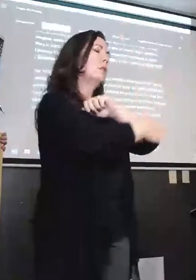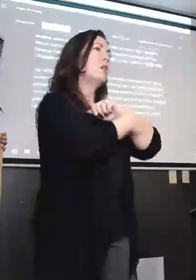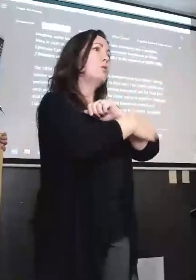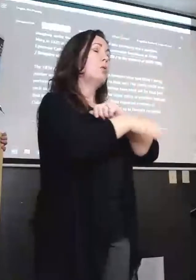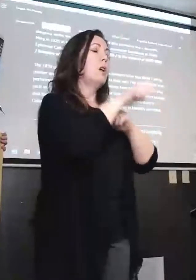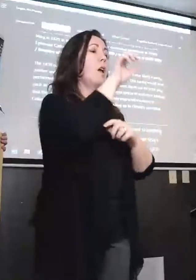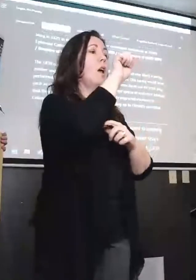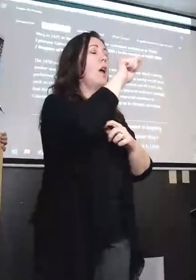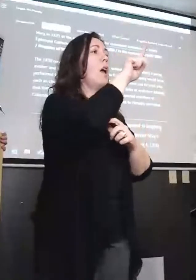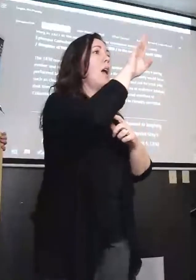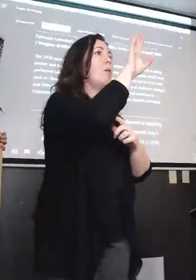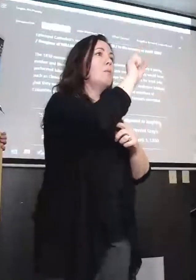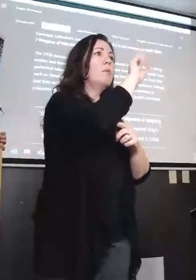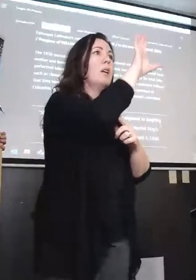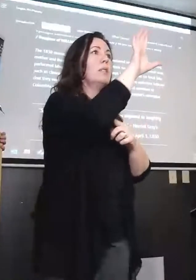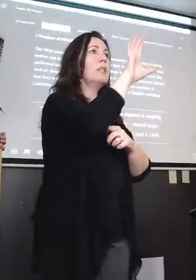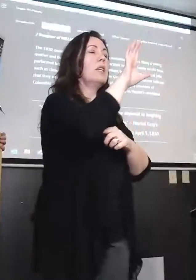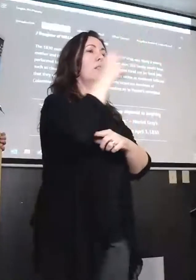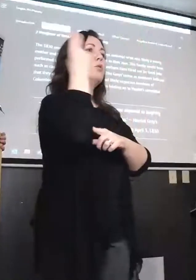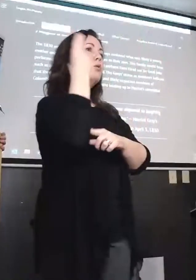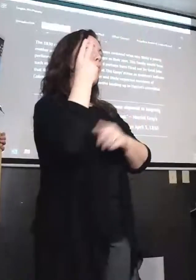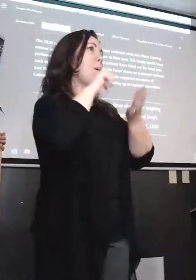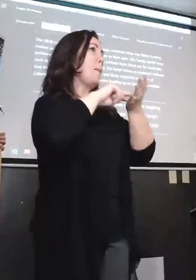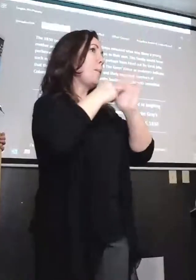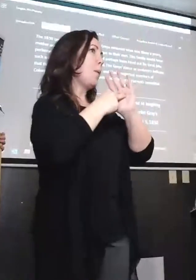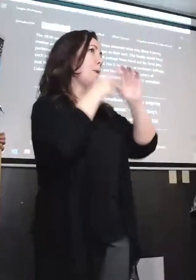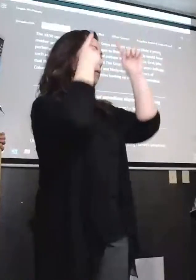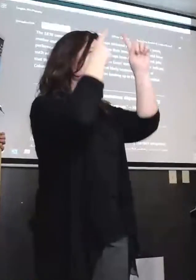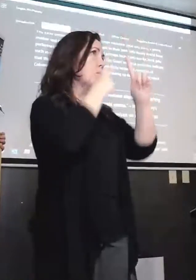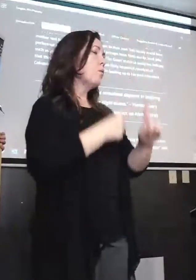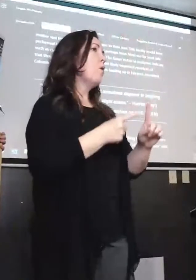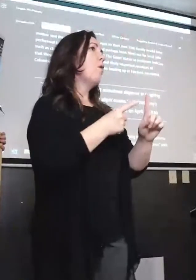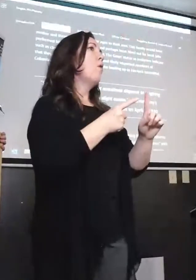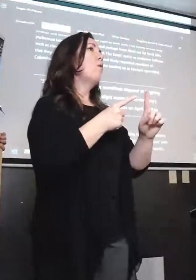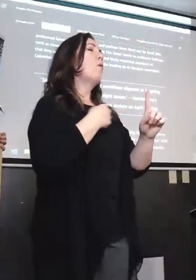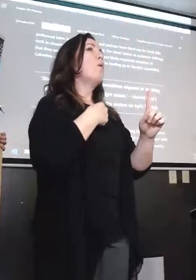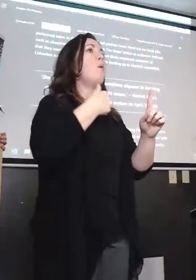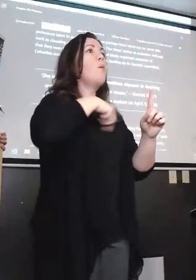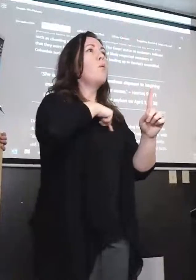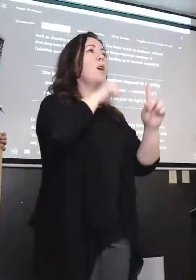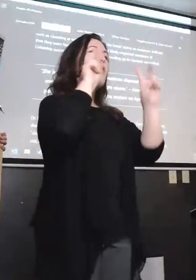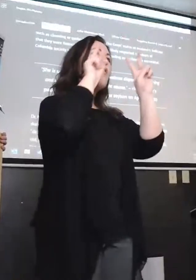rooted in the historic purpose of our origin and mission, looks forward to this future we